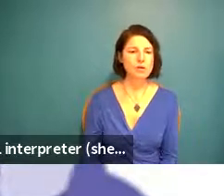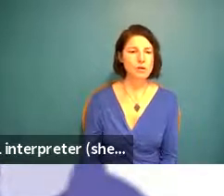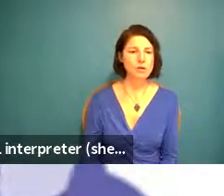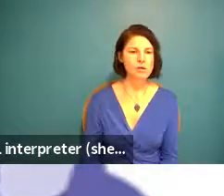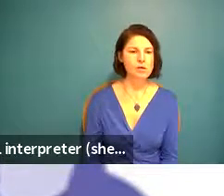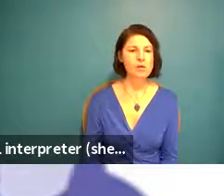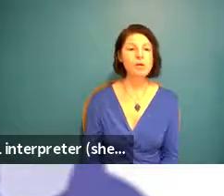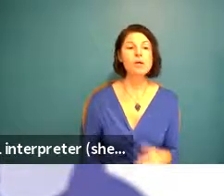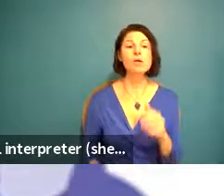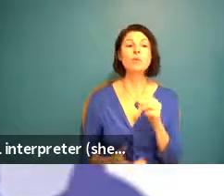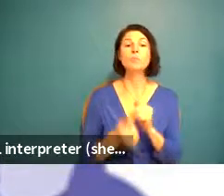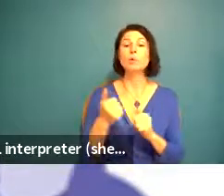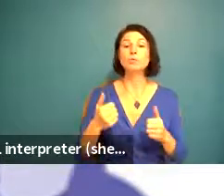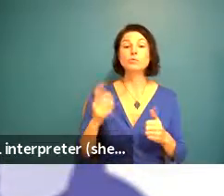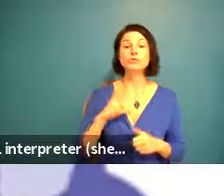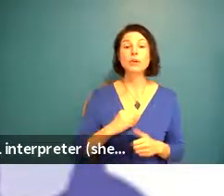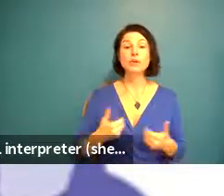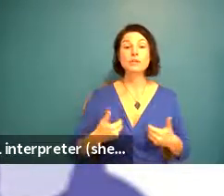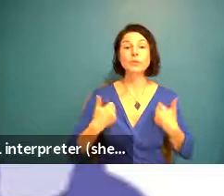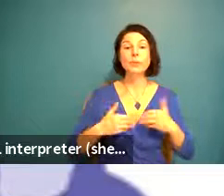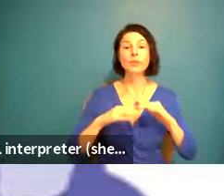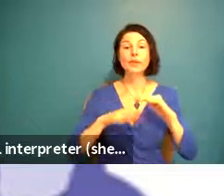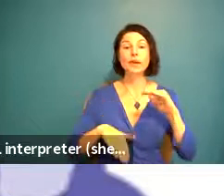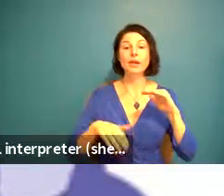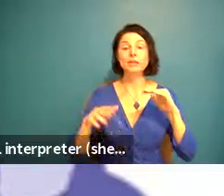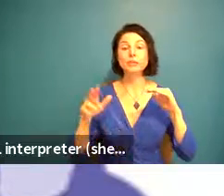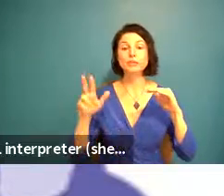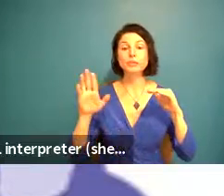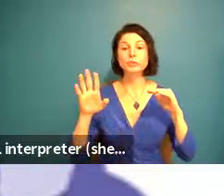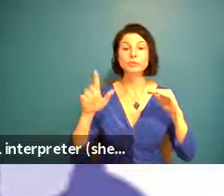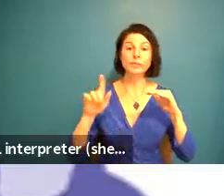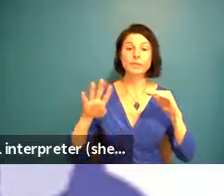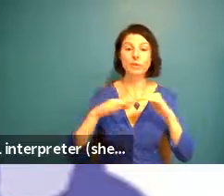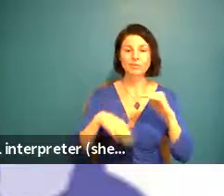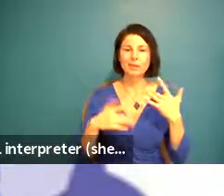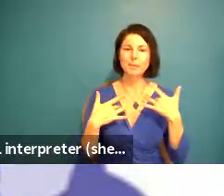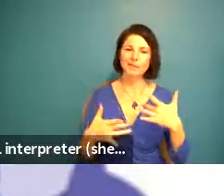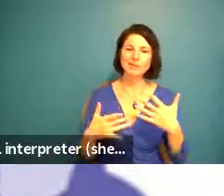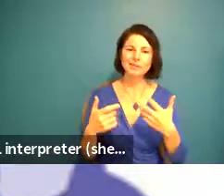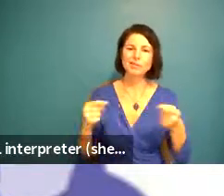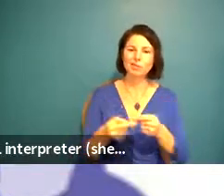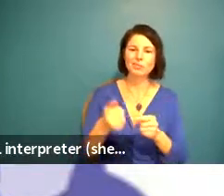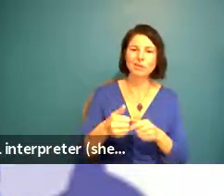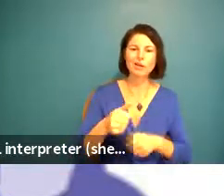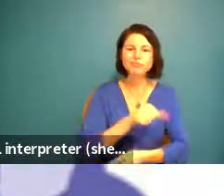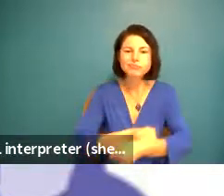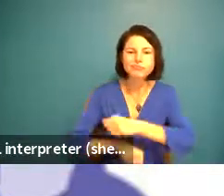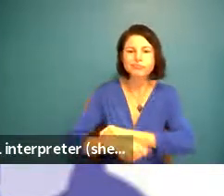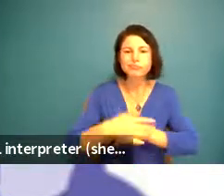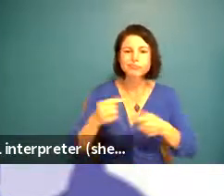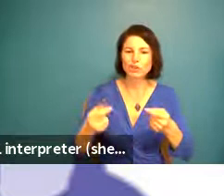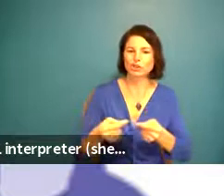the age of 24, self harmed, and about half of all trans youth seriously considered suicide with that, and that's about the same for